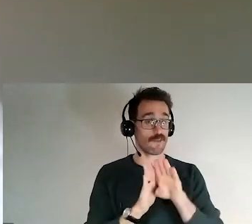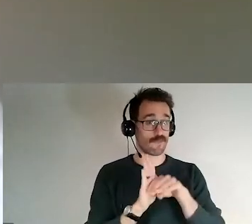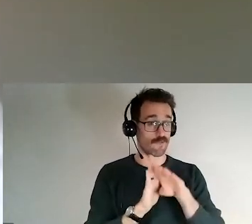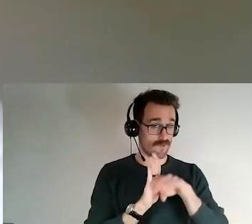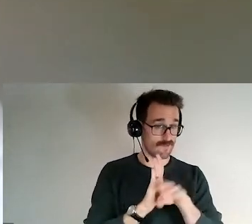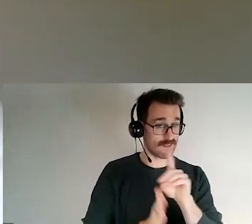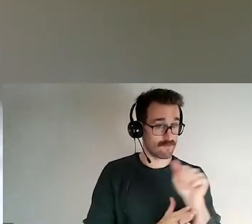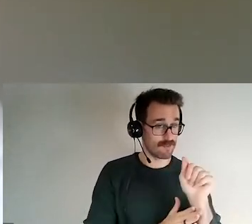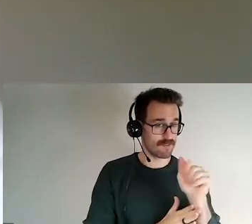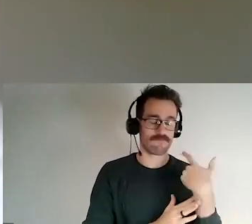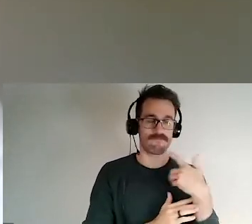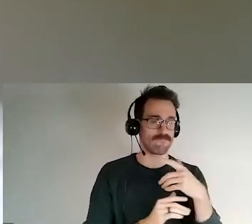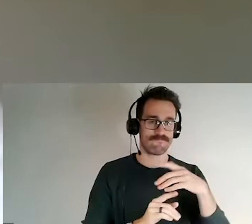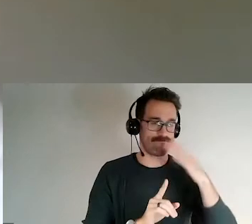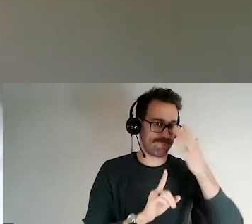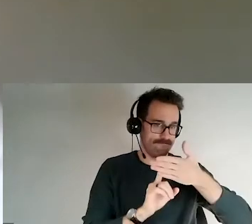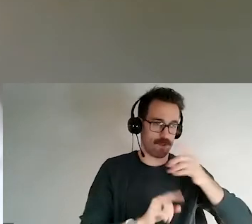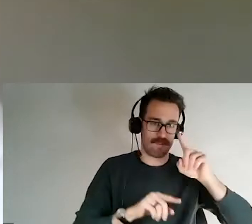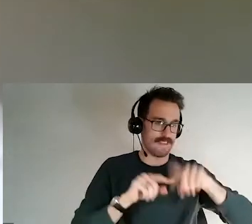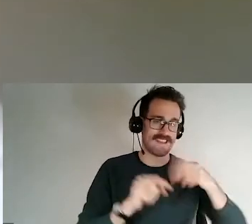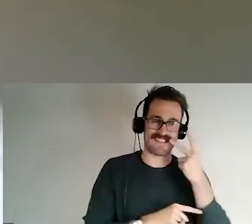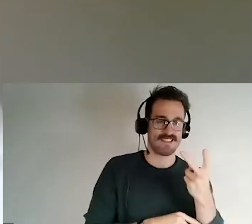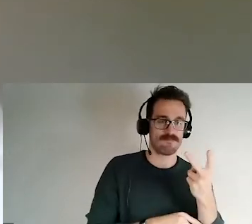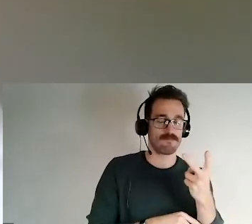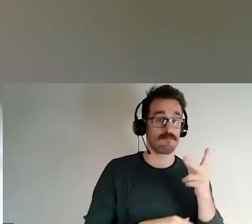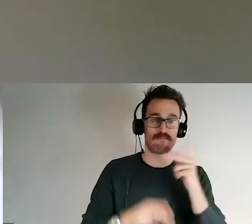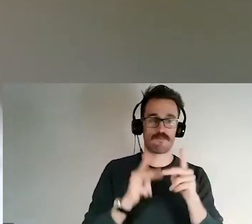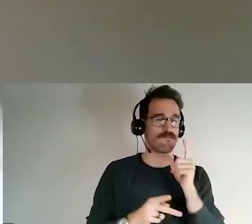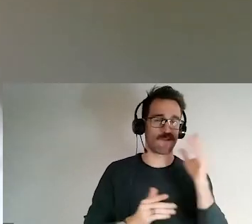In many cases others aren't aware that a person lives with the health condition